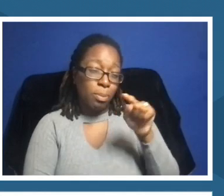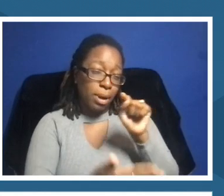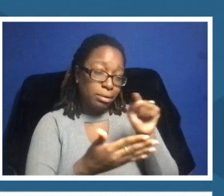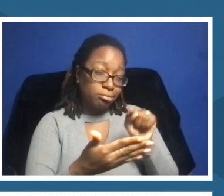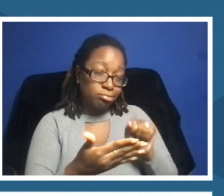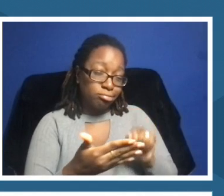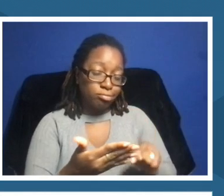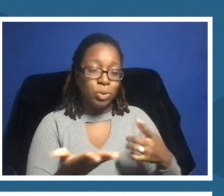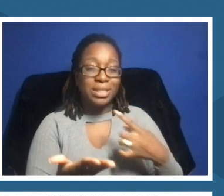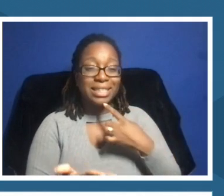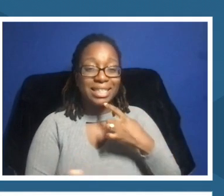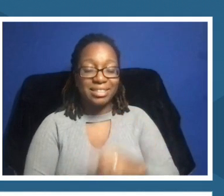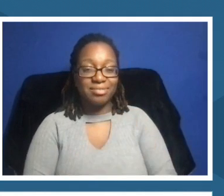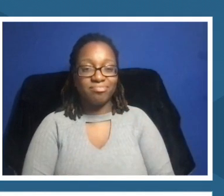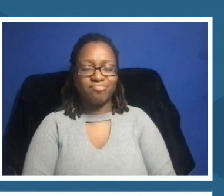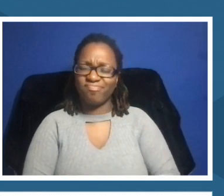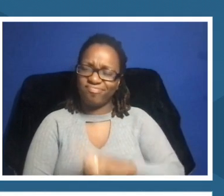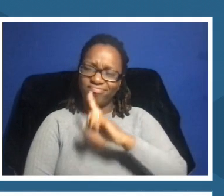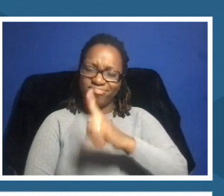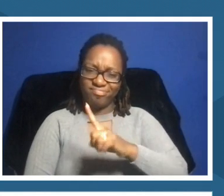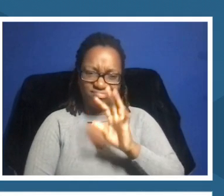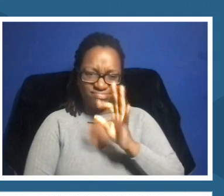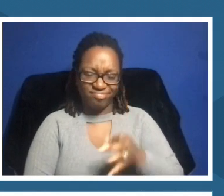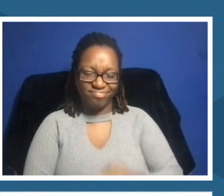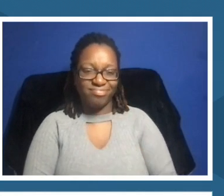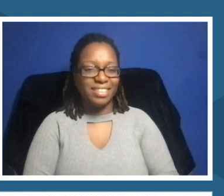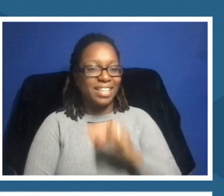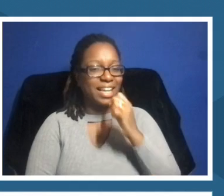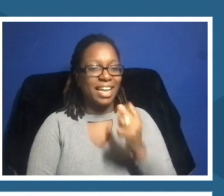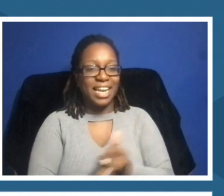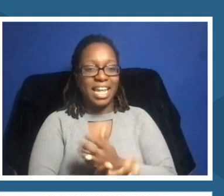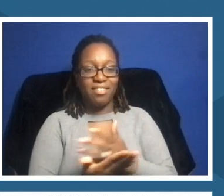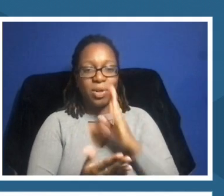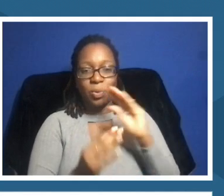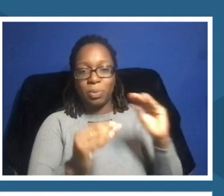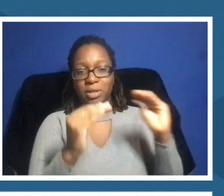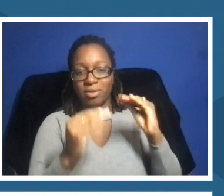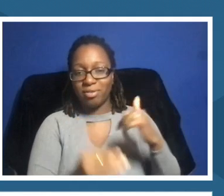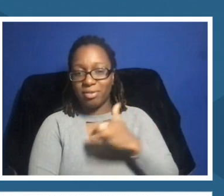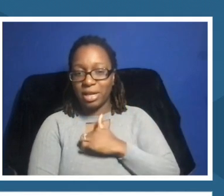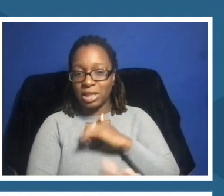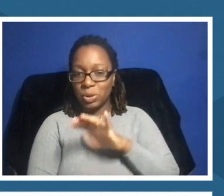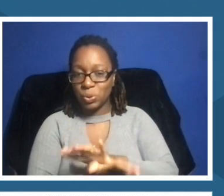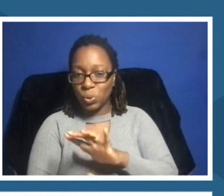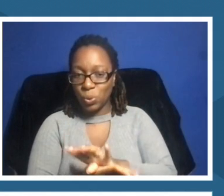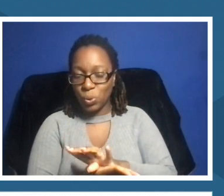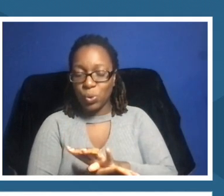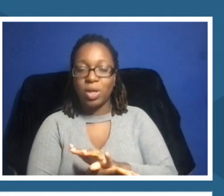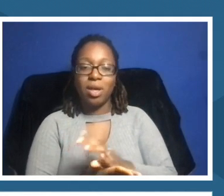absolutely not everything is taught to us in school